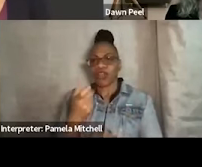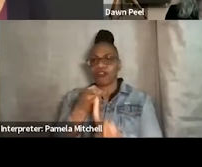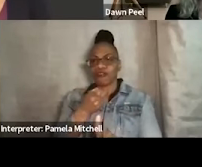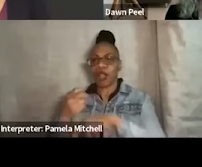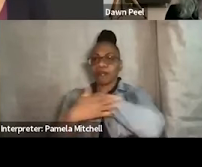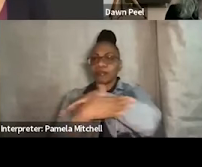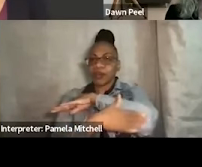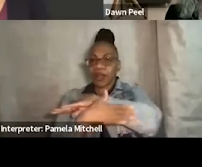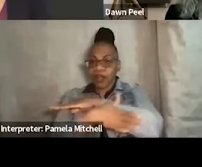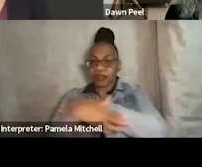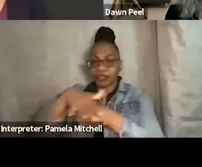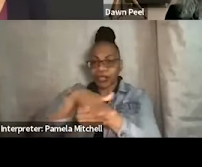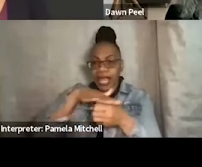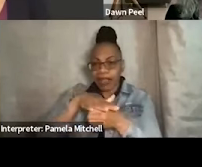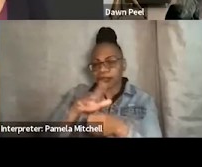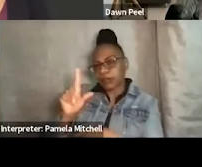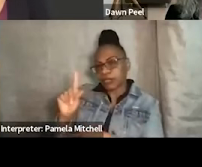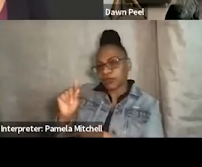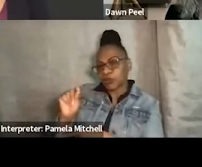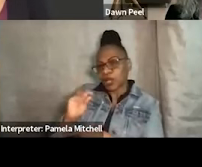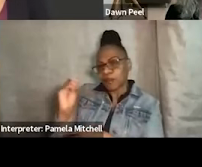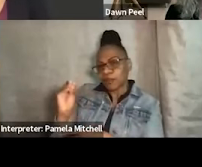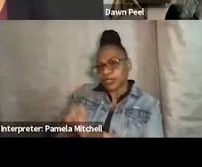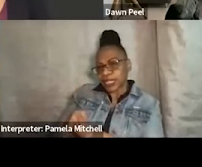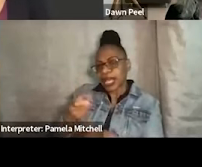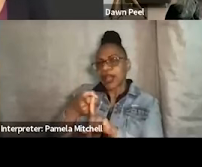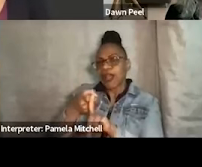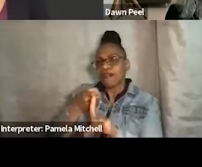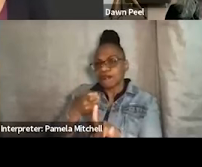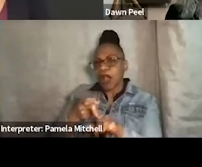and about 20% are calling from suburban areas.